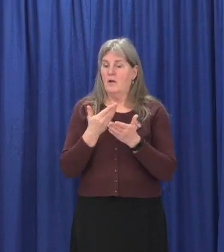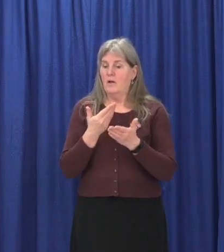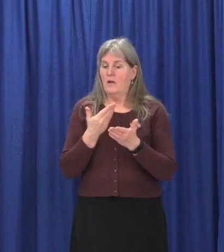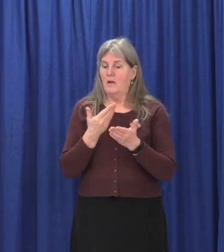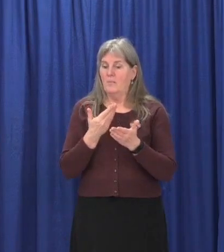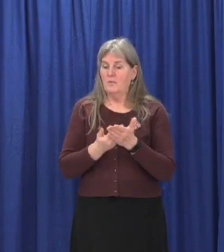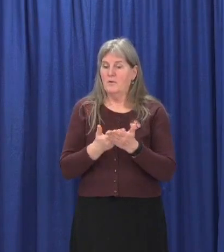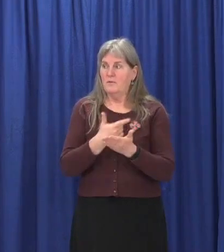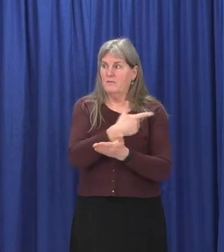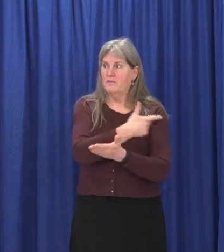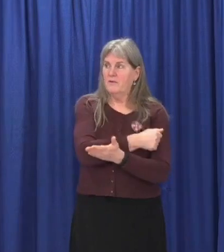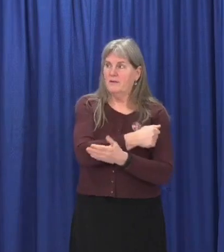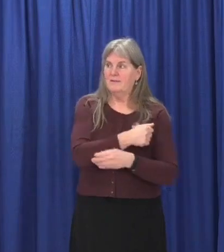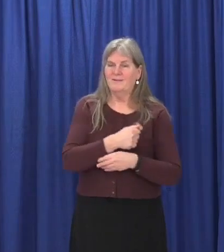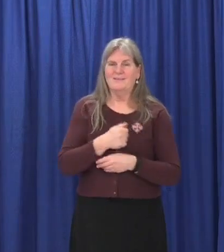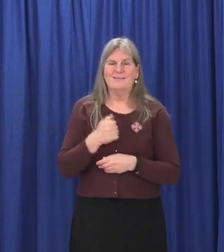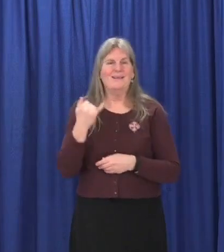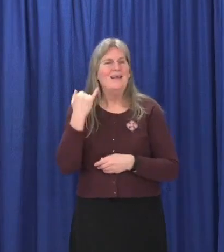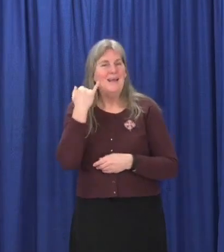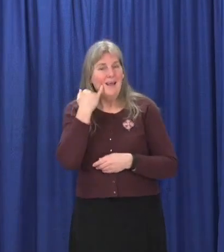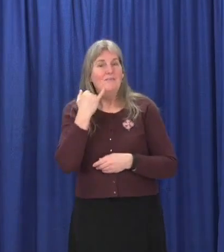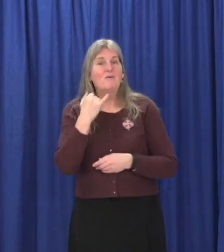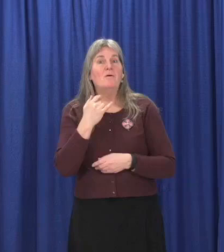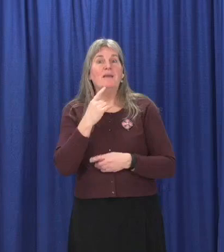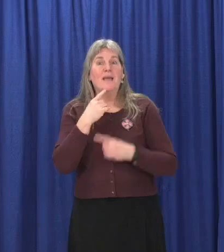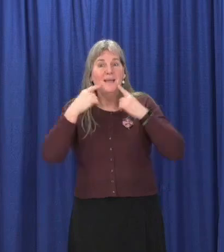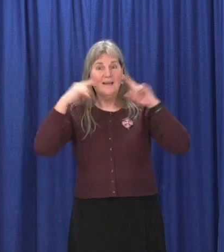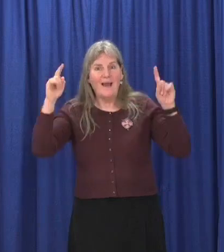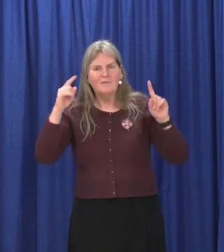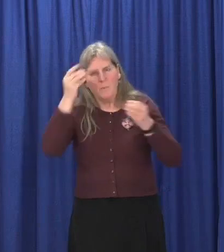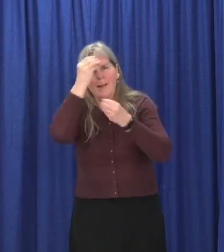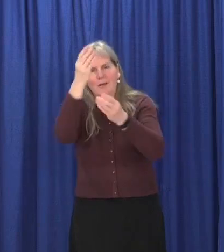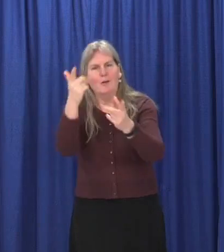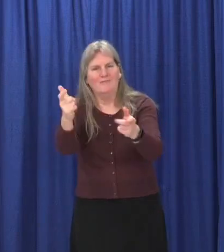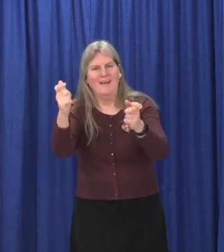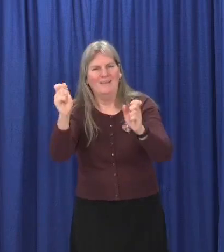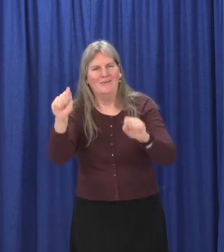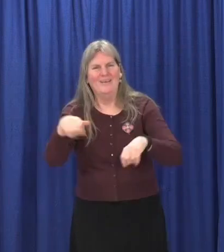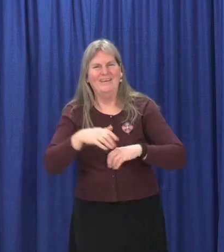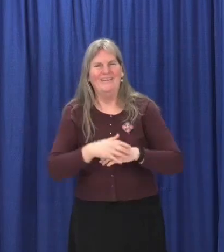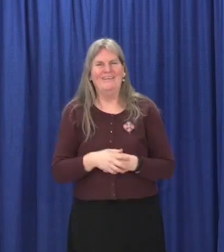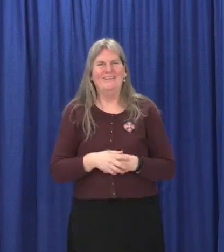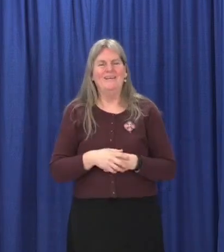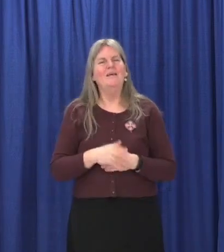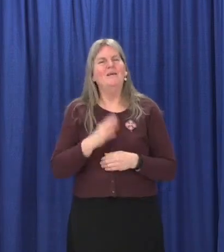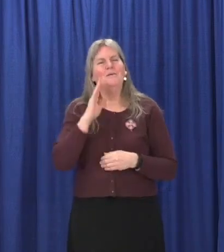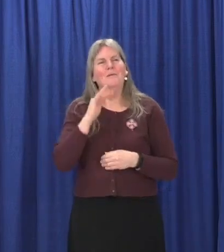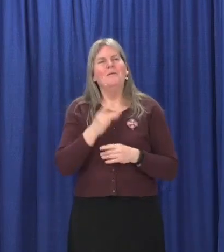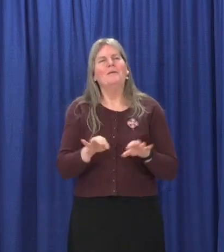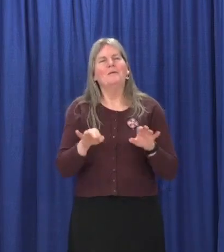big news, if we had that we wouldn't be holding it from you, at this point. Yeah it's, it's really important that we,